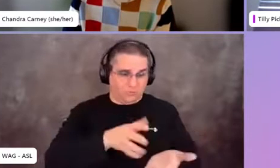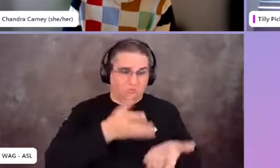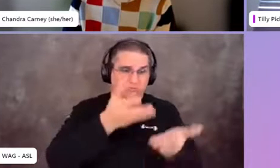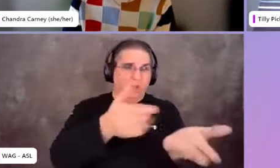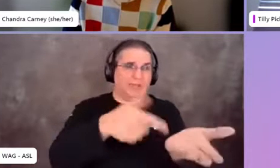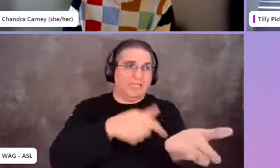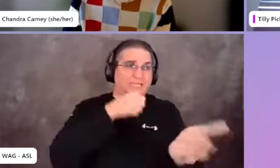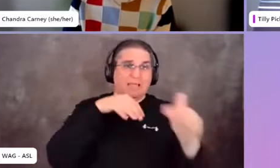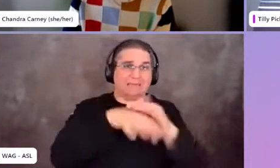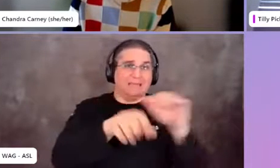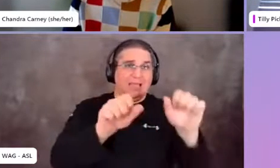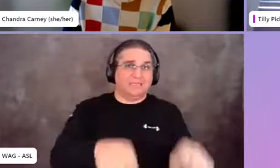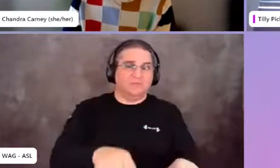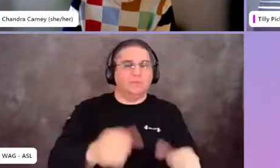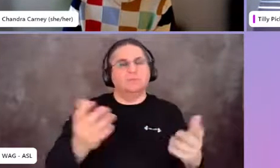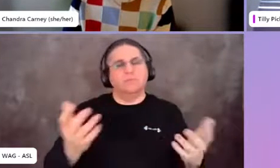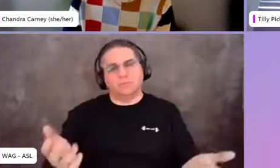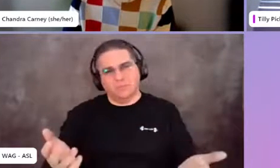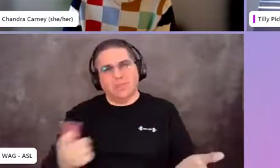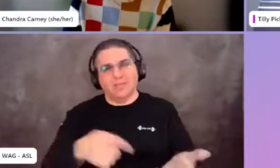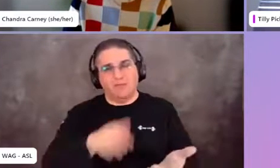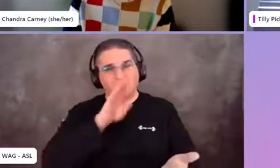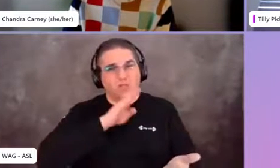frustrated if they are not able to do that and what they